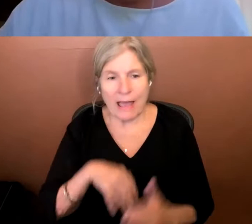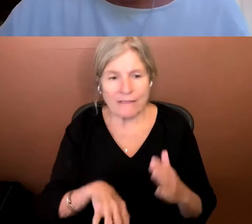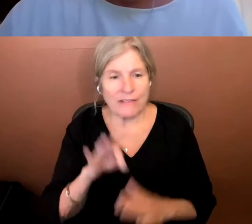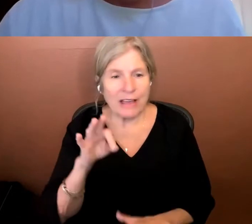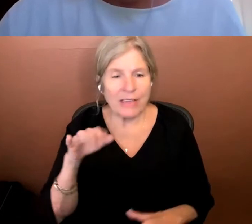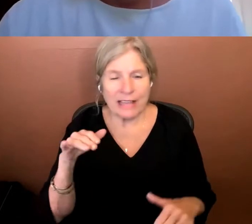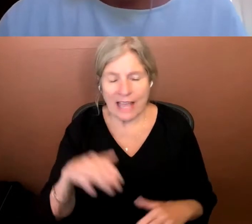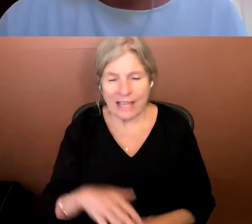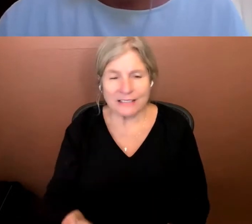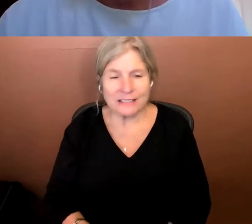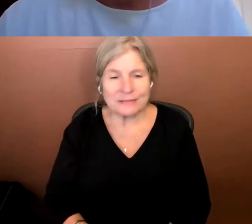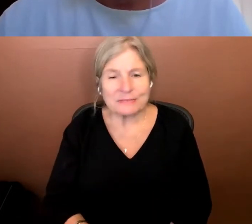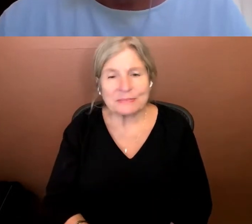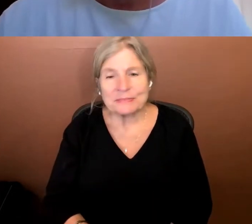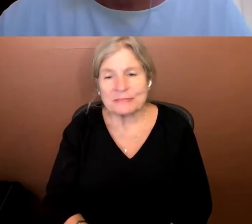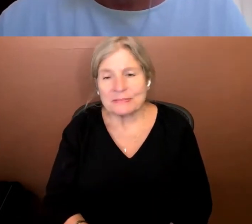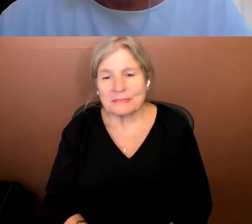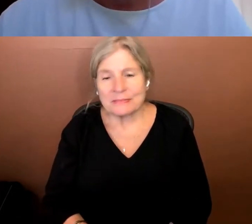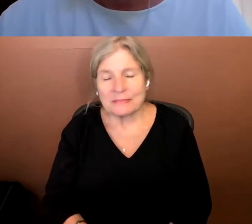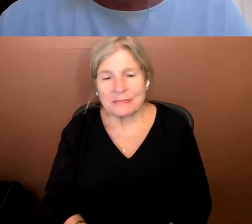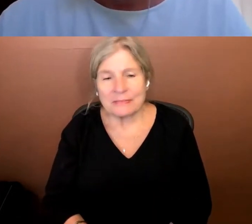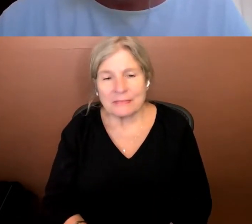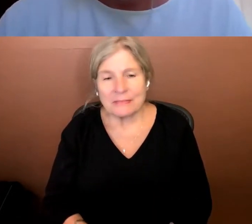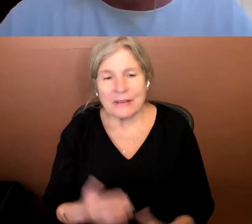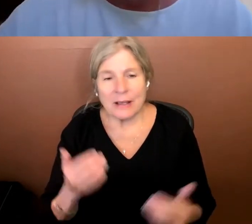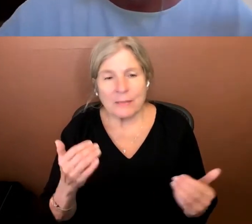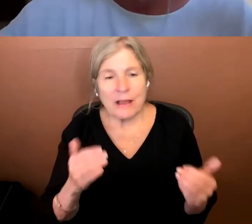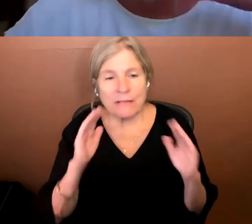. I'm now focused on writing and